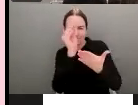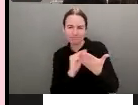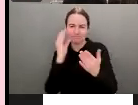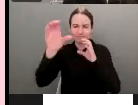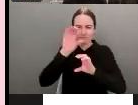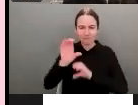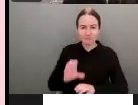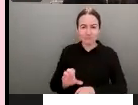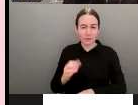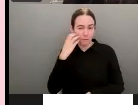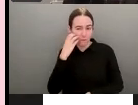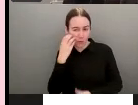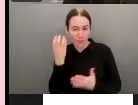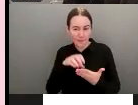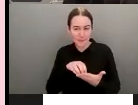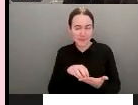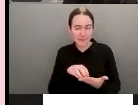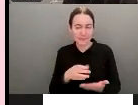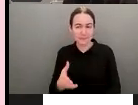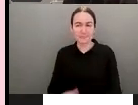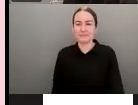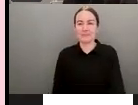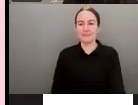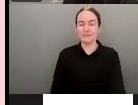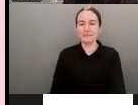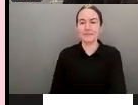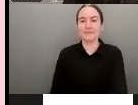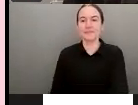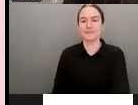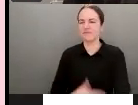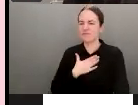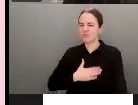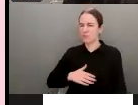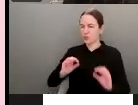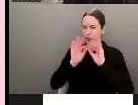Like from e-commerce perspective, or in general?